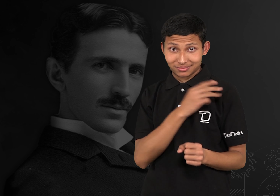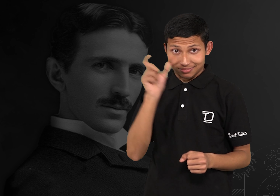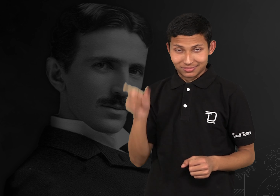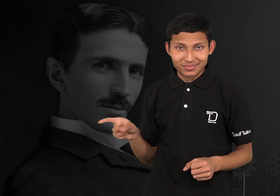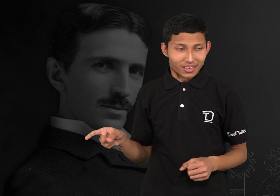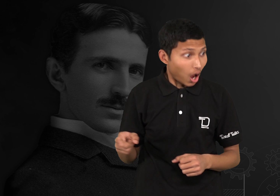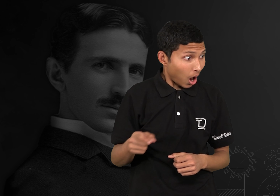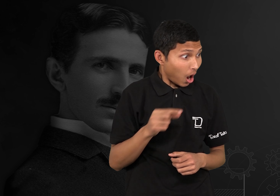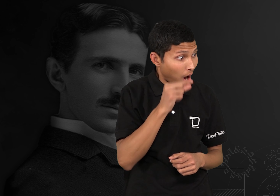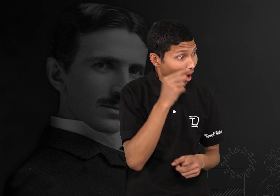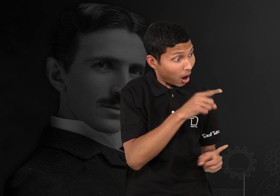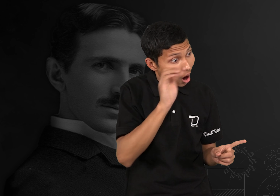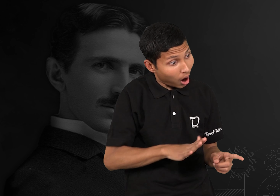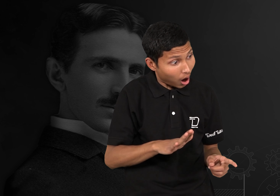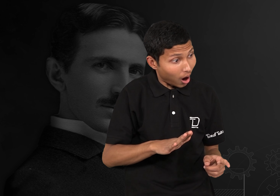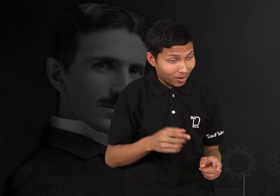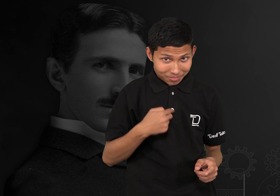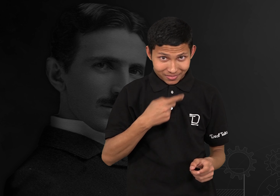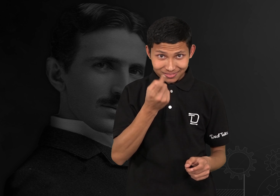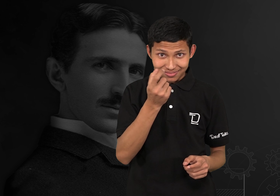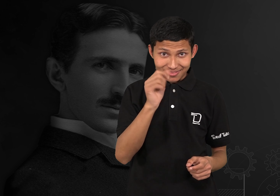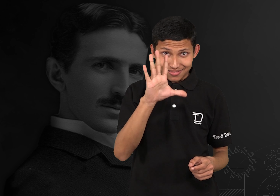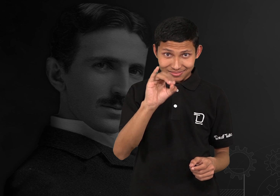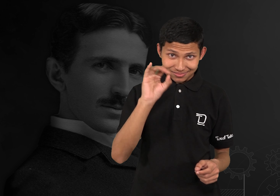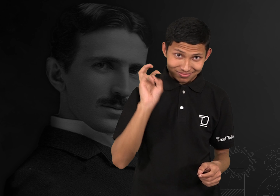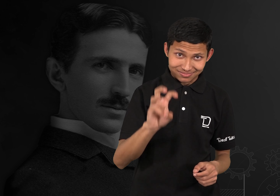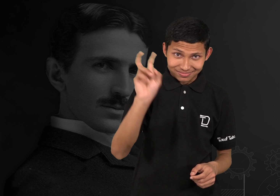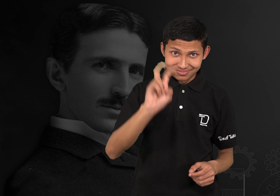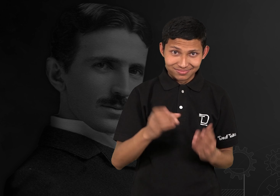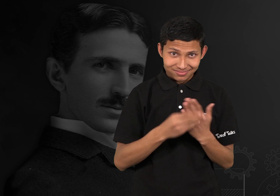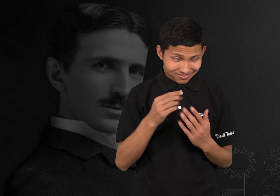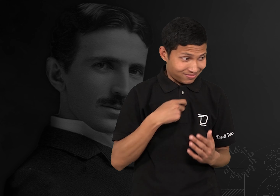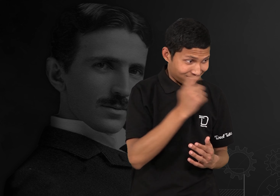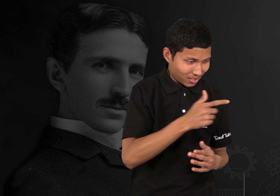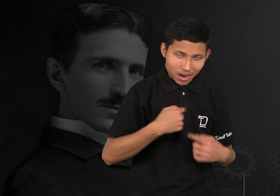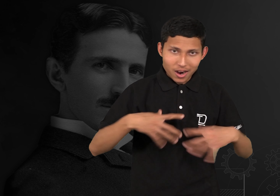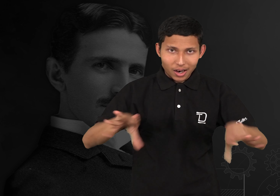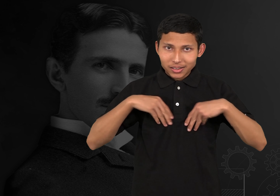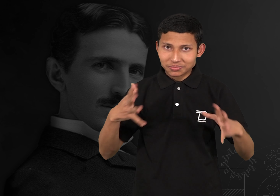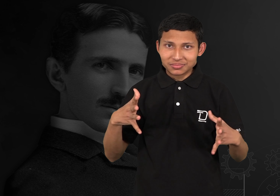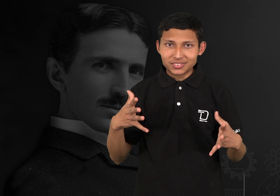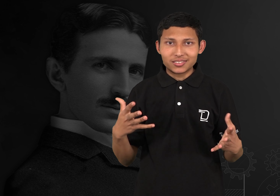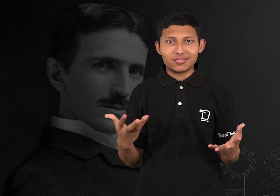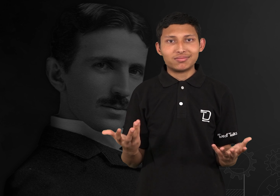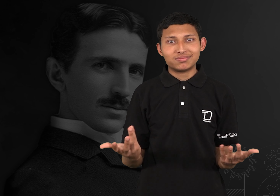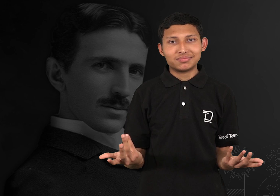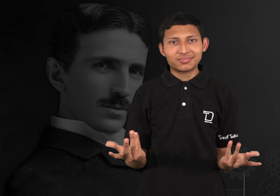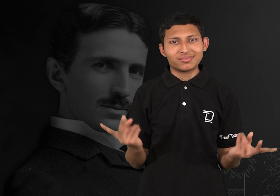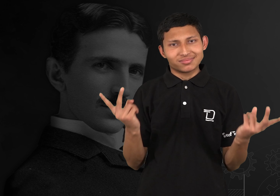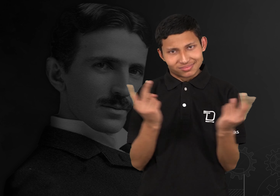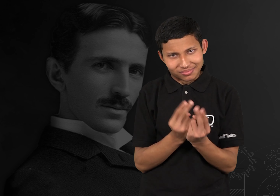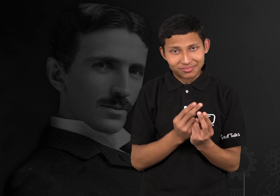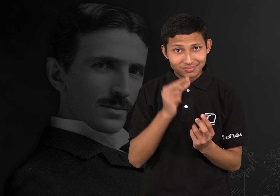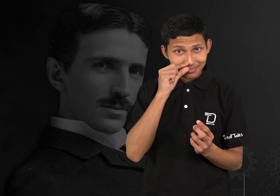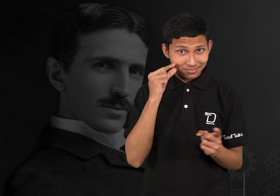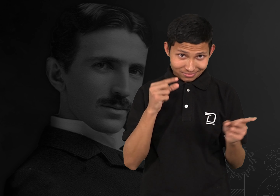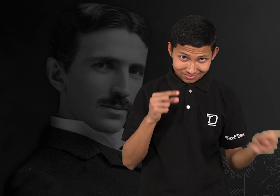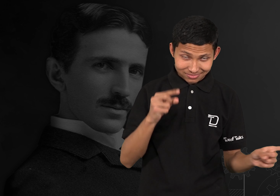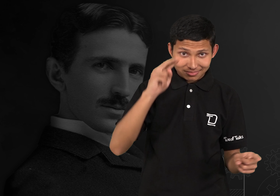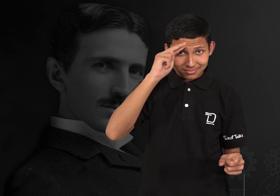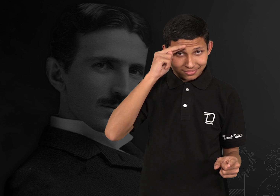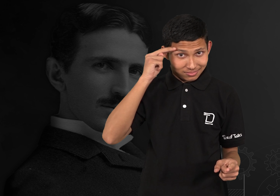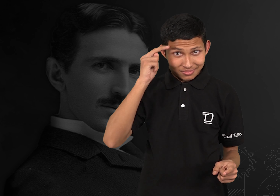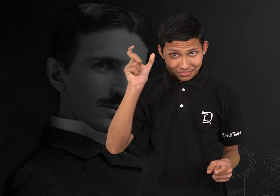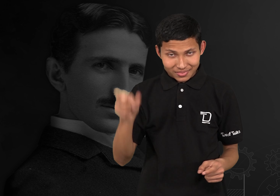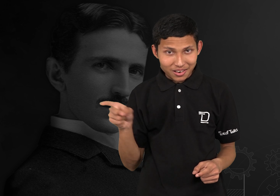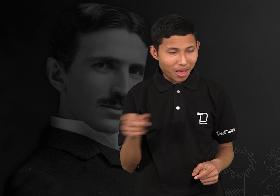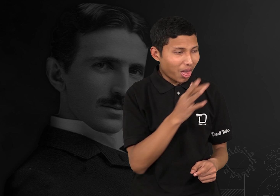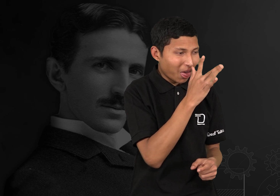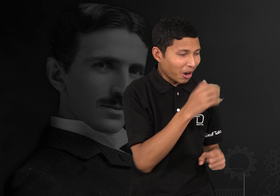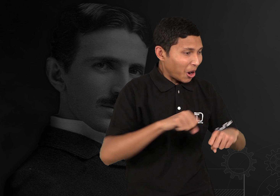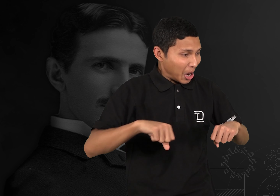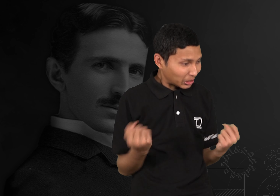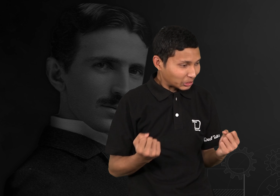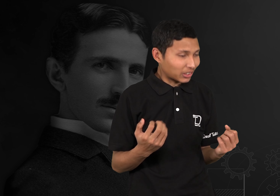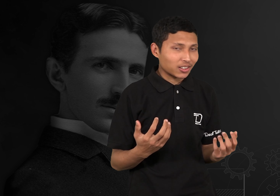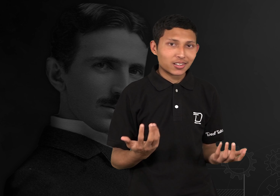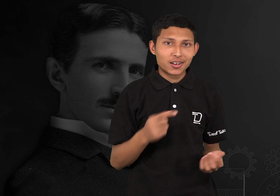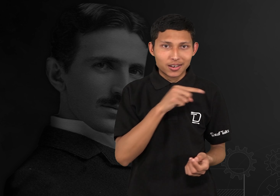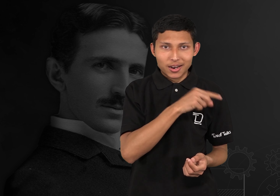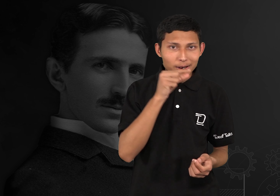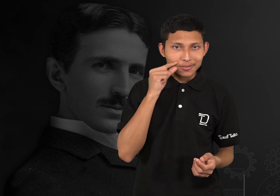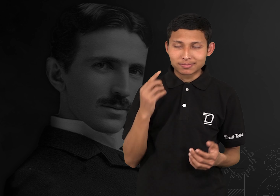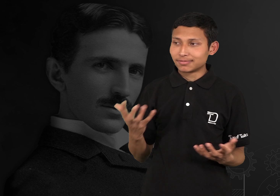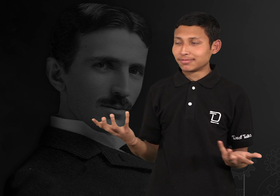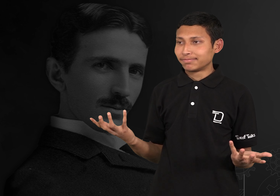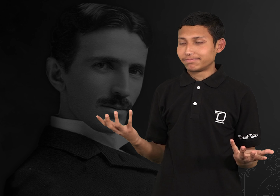When he did, the manager refused to pay up and Edison teased Tesla.